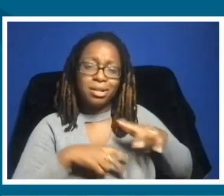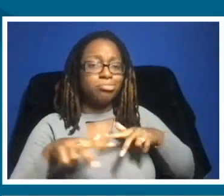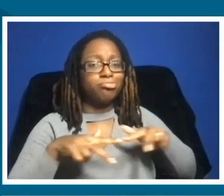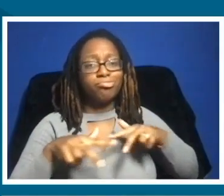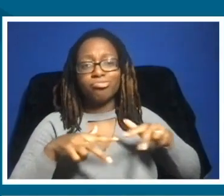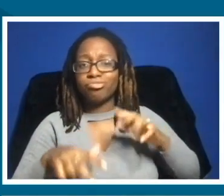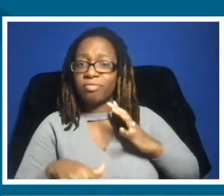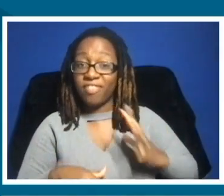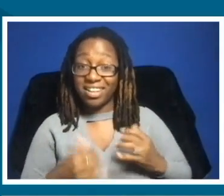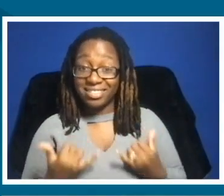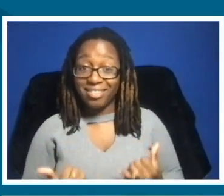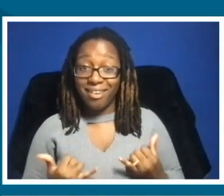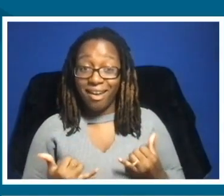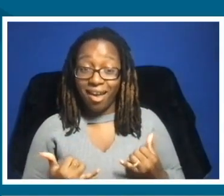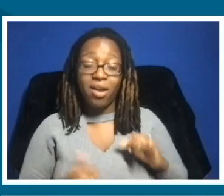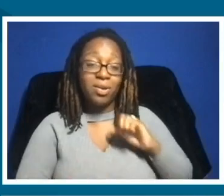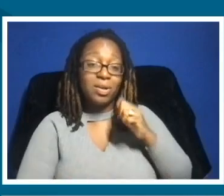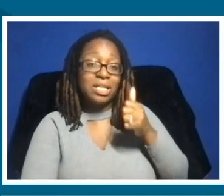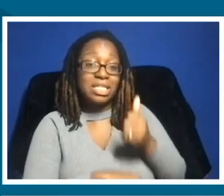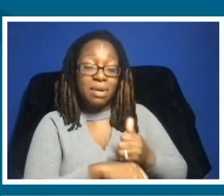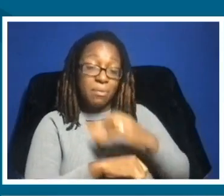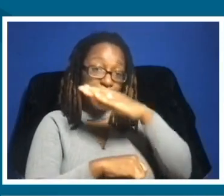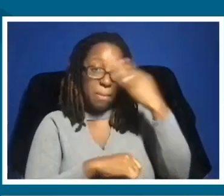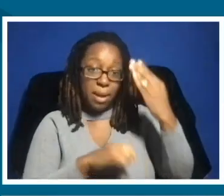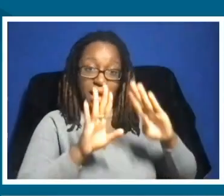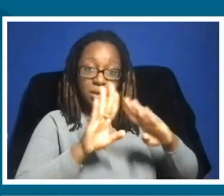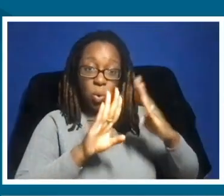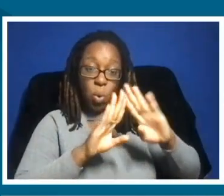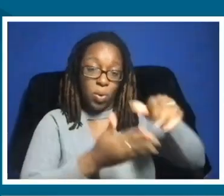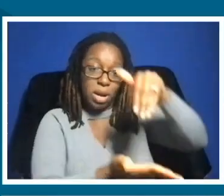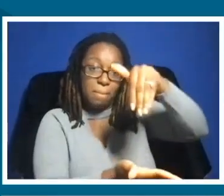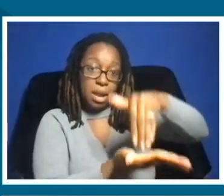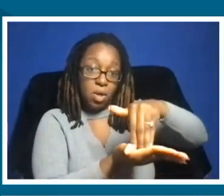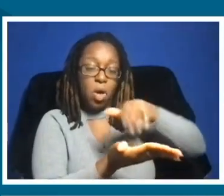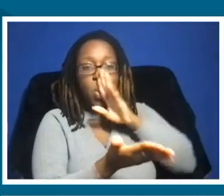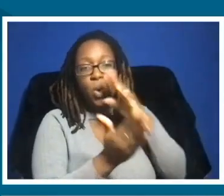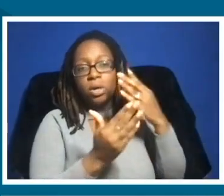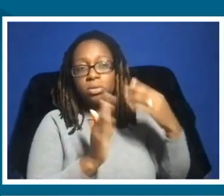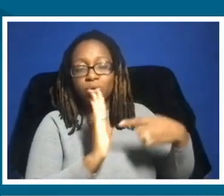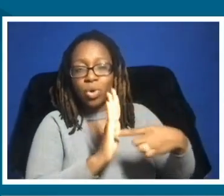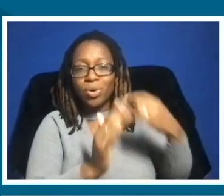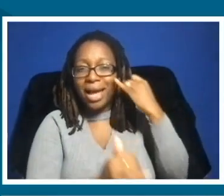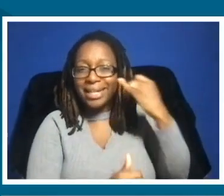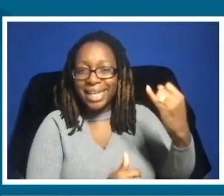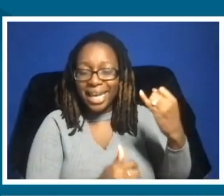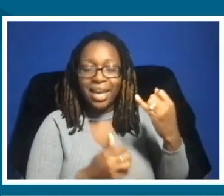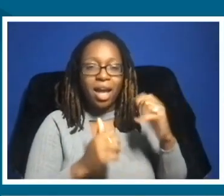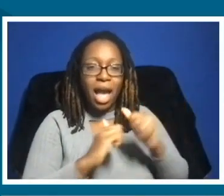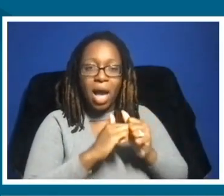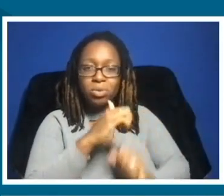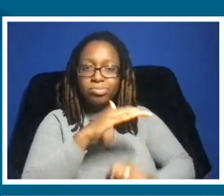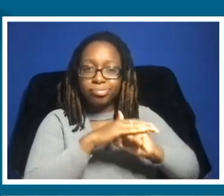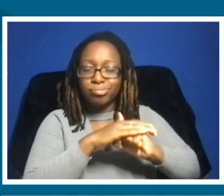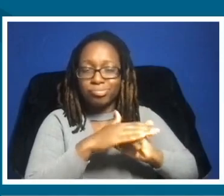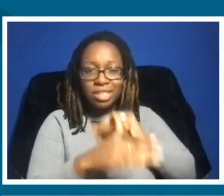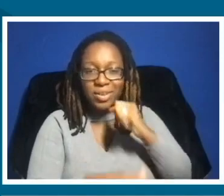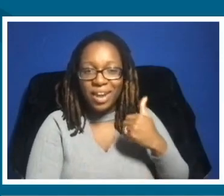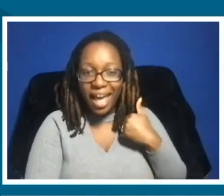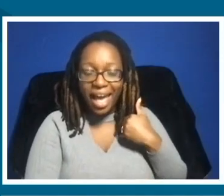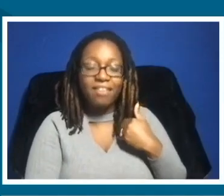we set up this black door in the middle of the sidewalk to represent this idea of crossing a threshold and from one